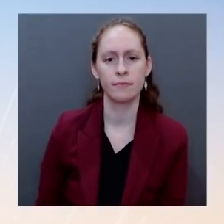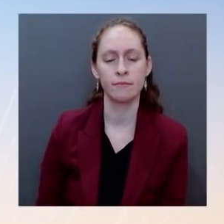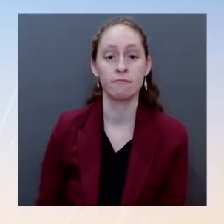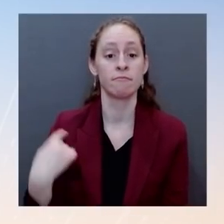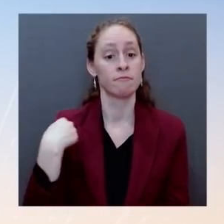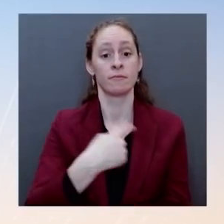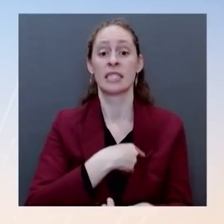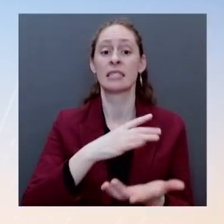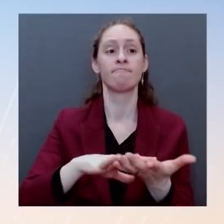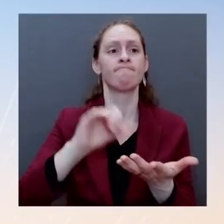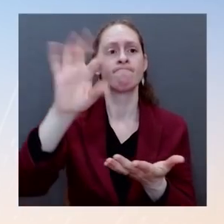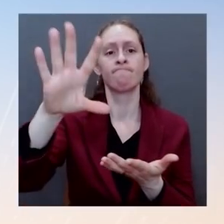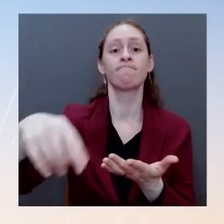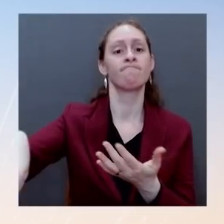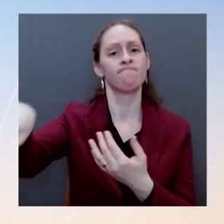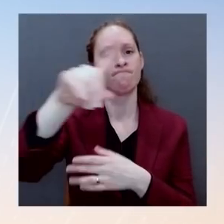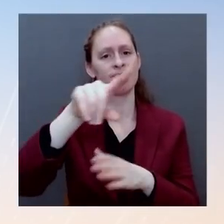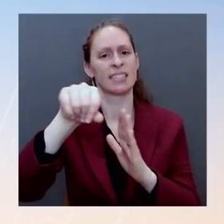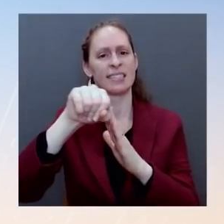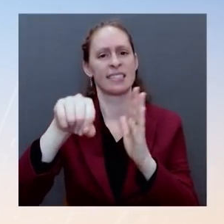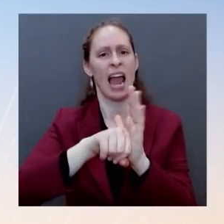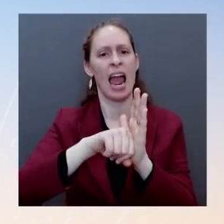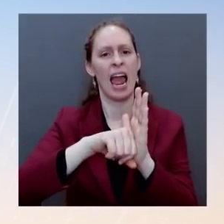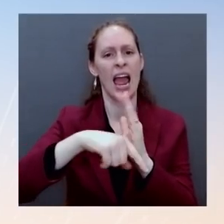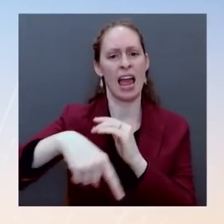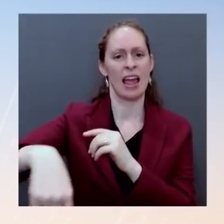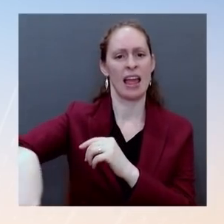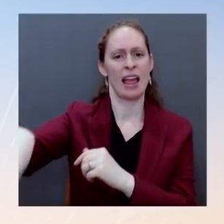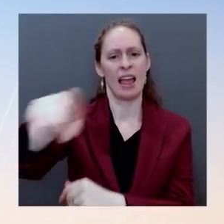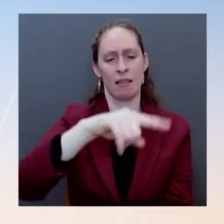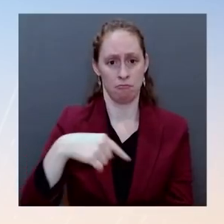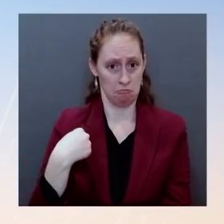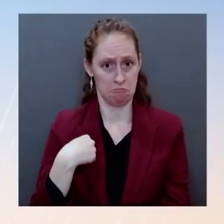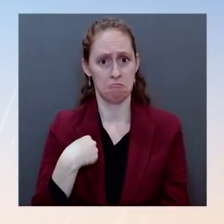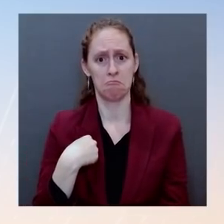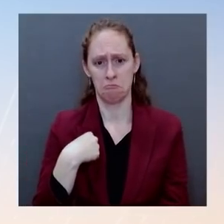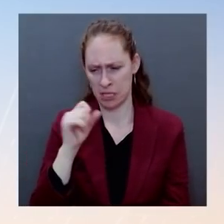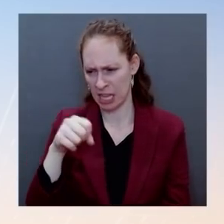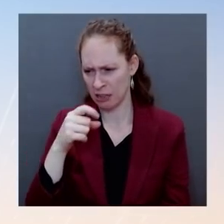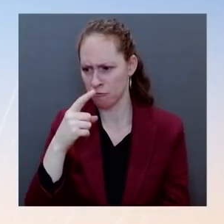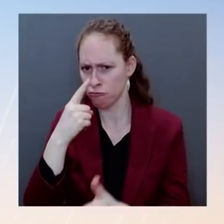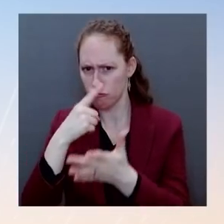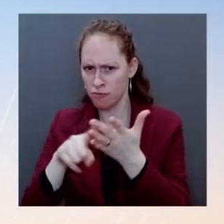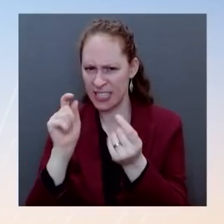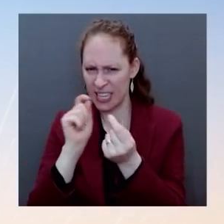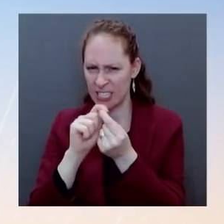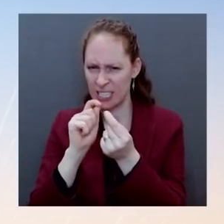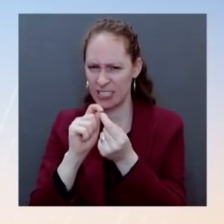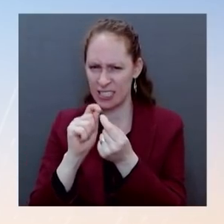and I'm happy to check on the specifics of the status of it for you -- what the announcement today reflects